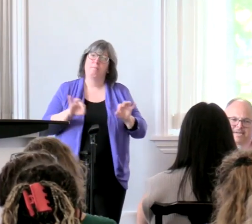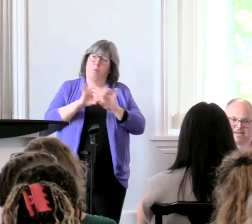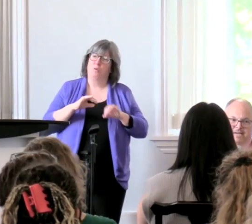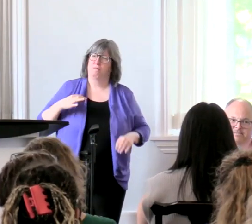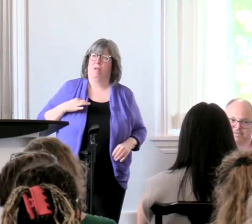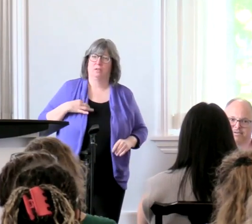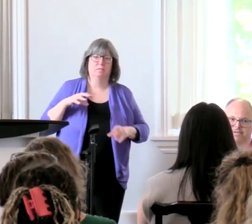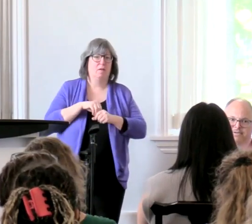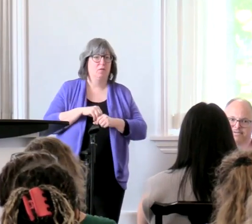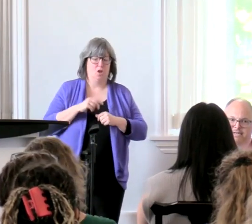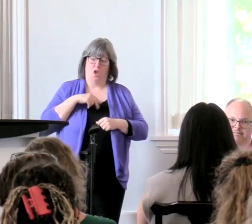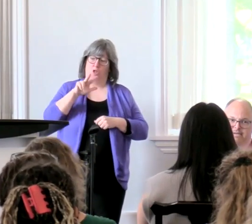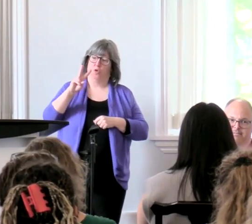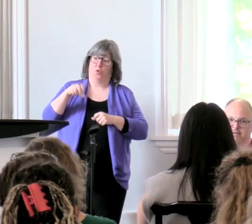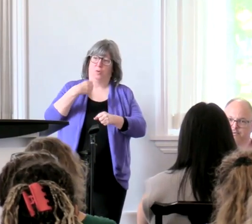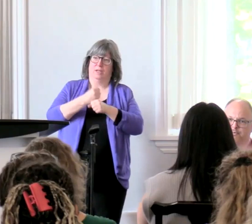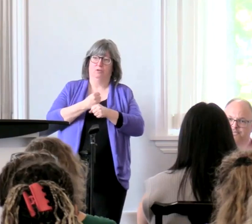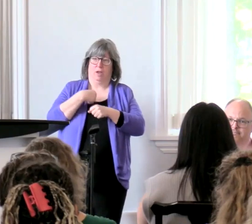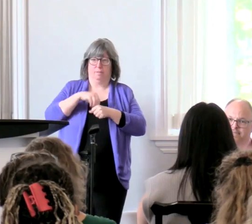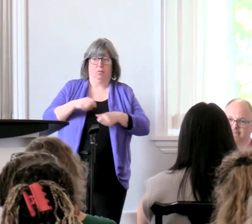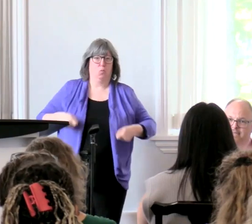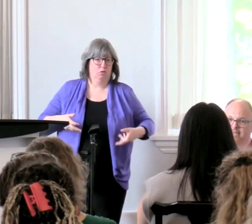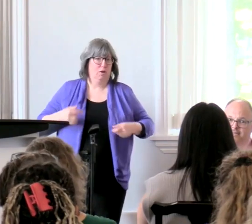It's been 32 years now I've been in a wheelchair.